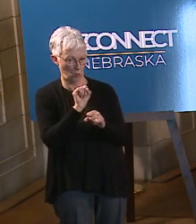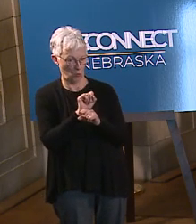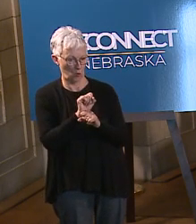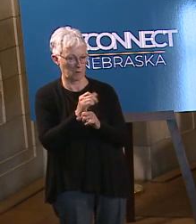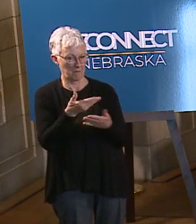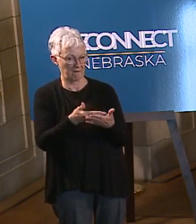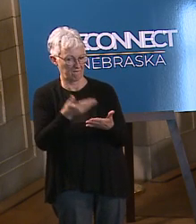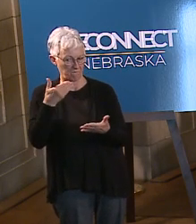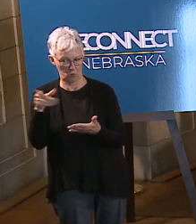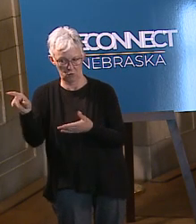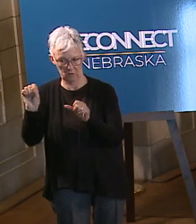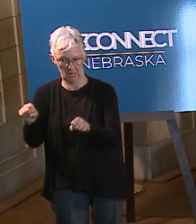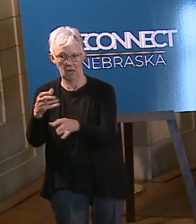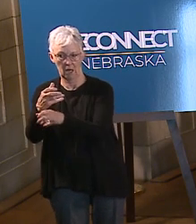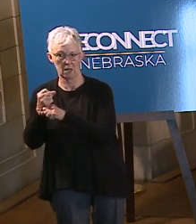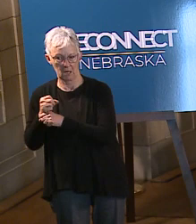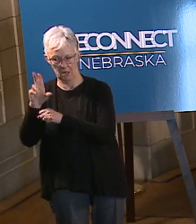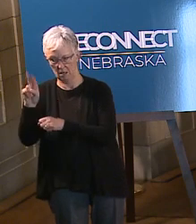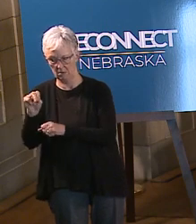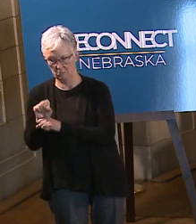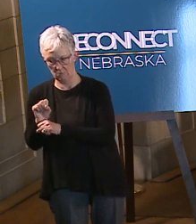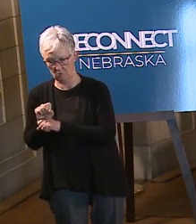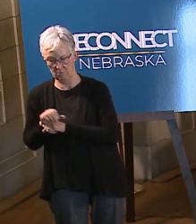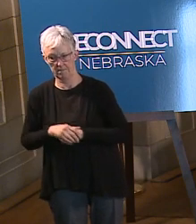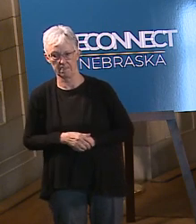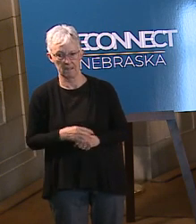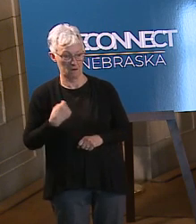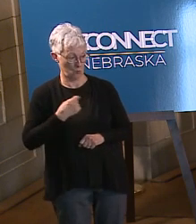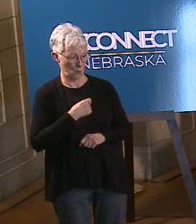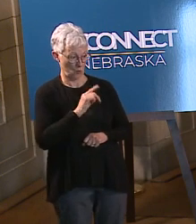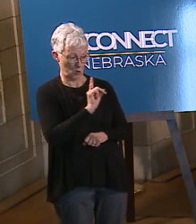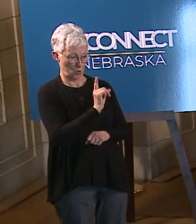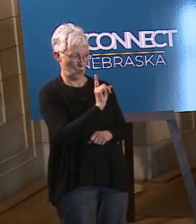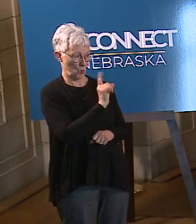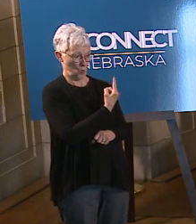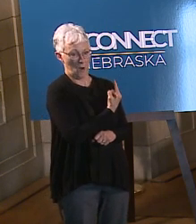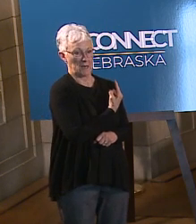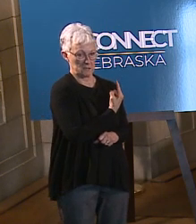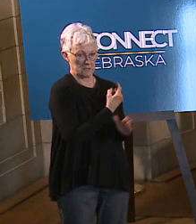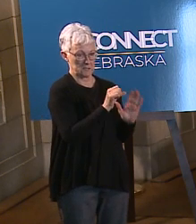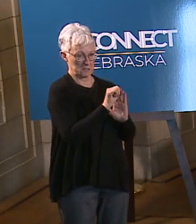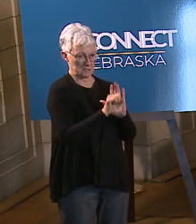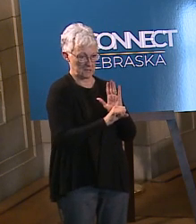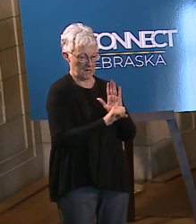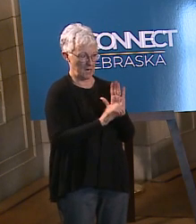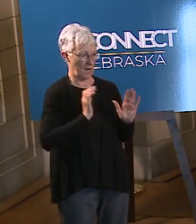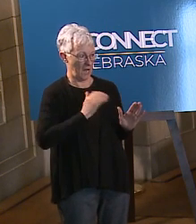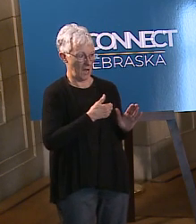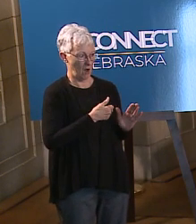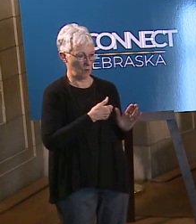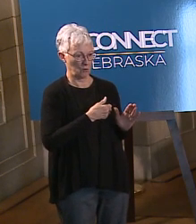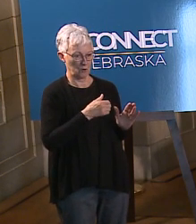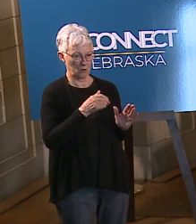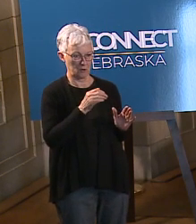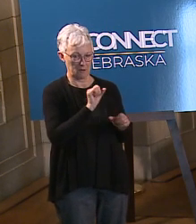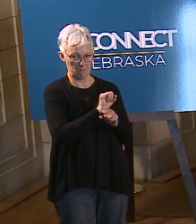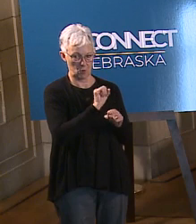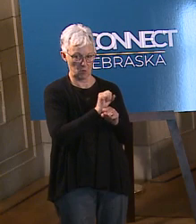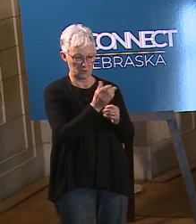THAT MAKES IT EASIER FOR YOU BY NOT REQUIRING A WORK SEARCH. ALSO ONE OF THE FEW STATES, I